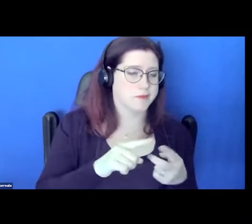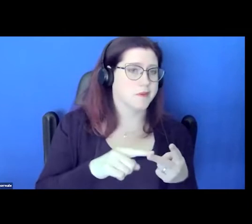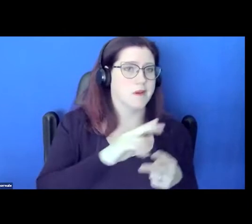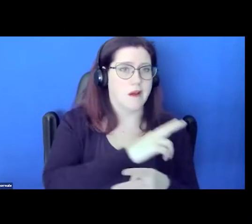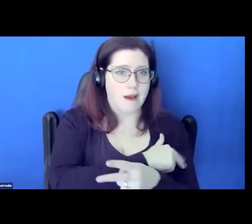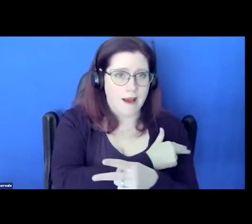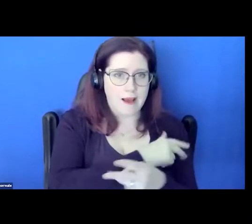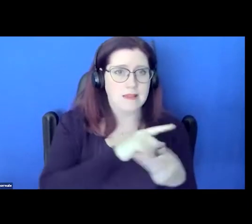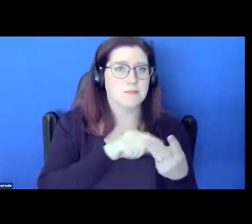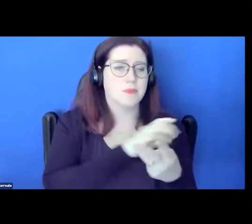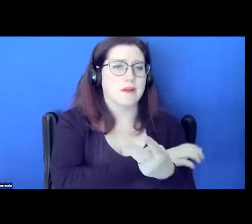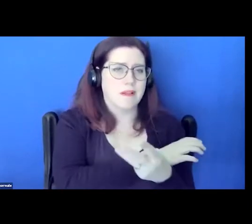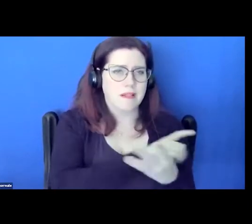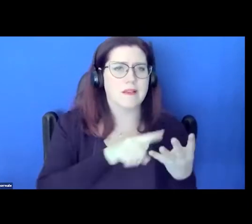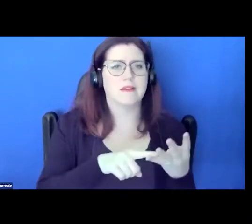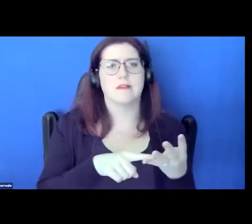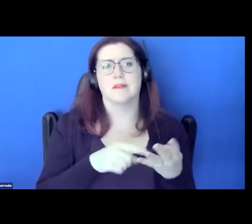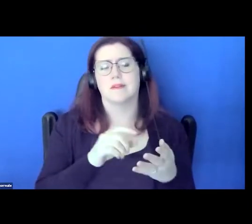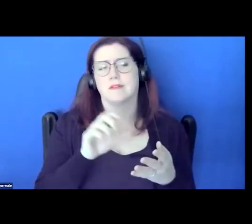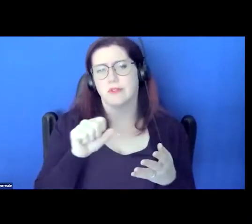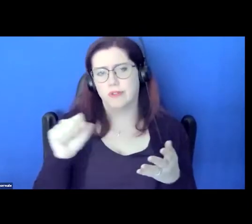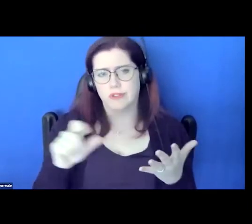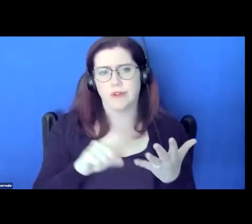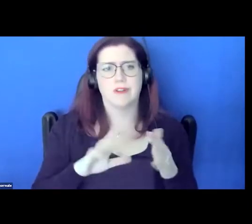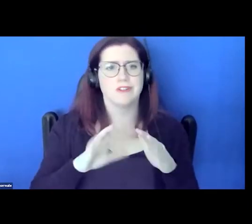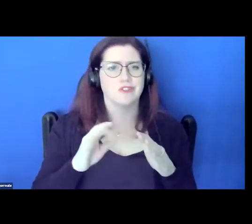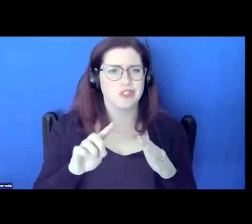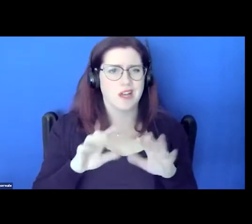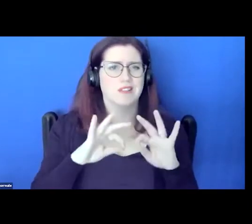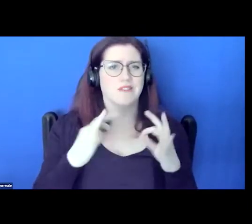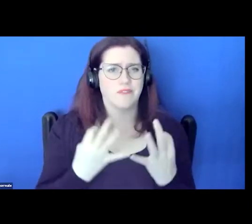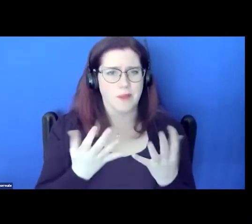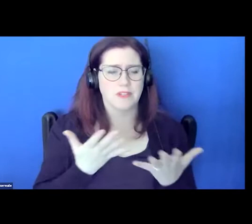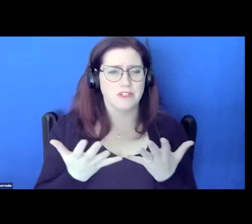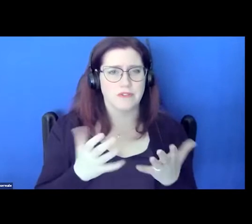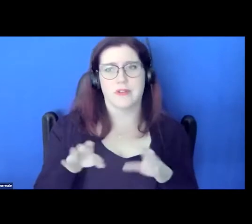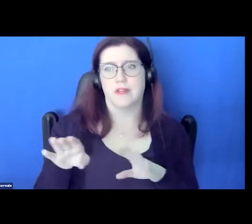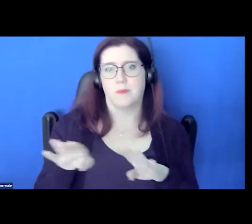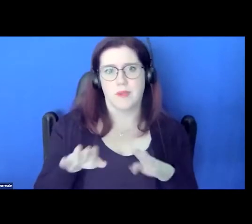social services, child and family services, behavioral health, disability services,